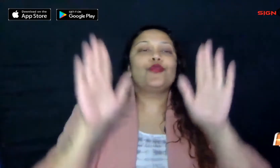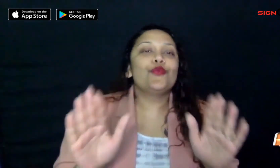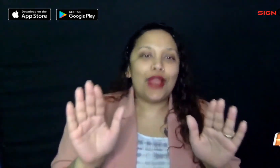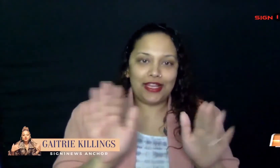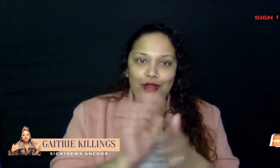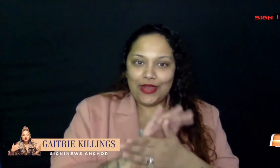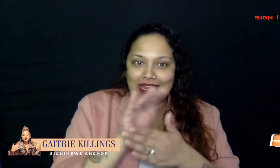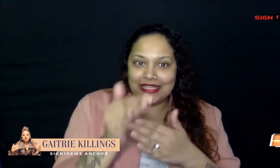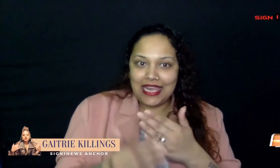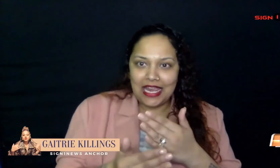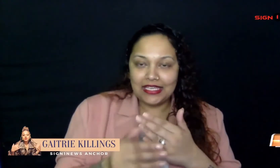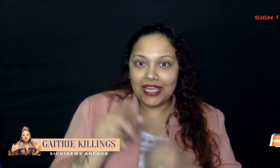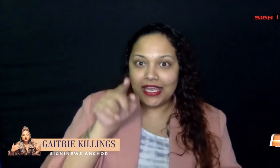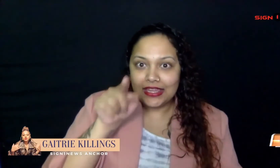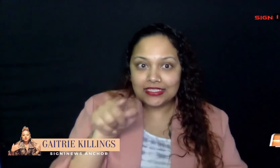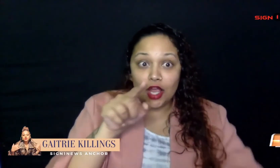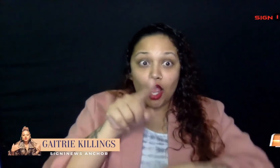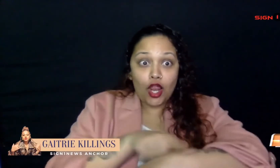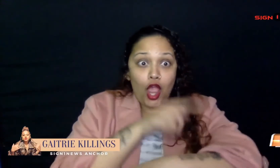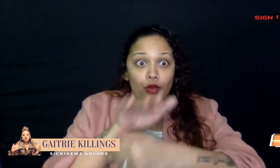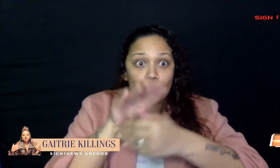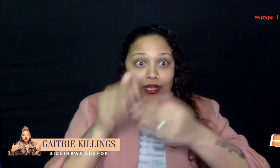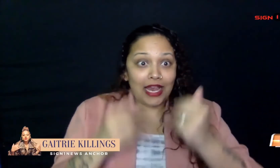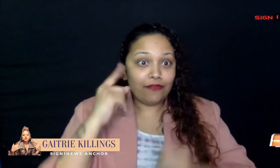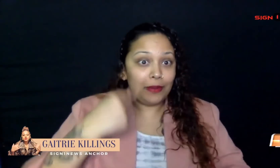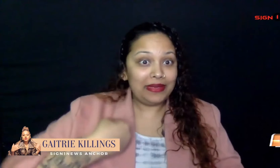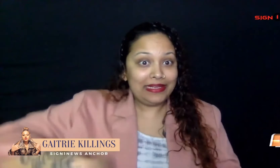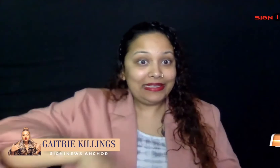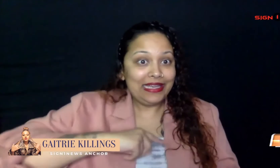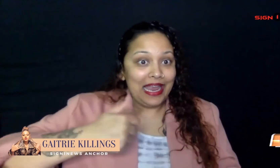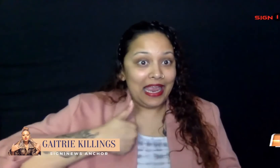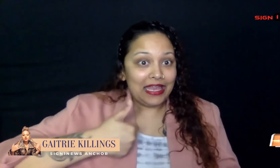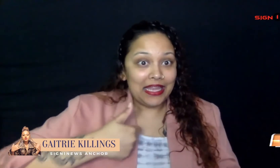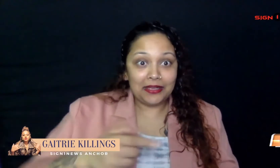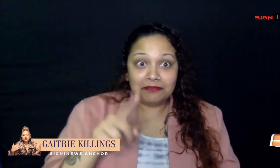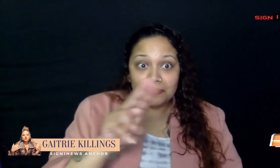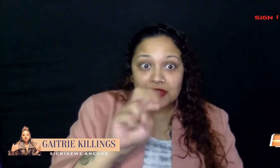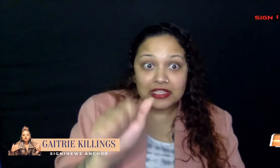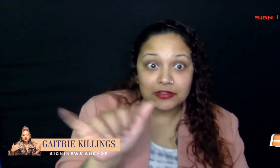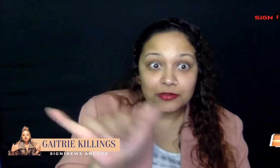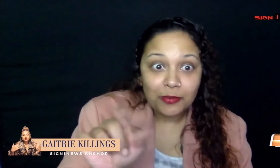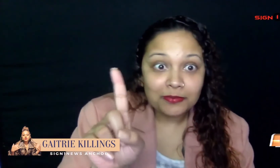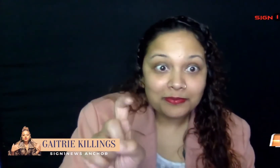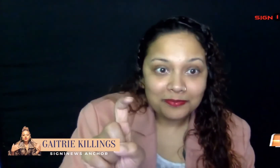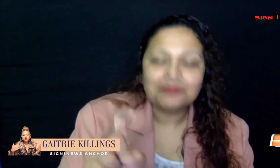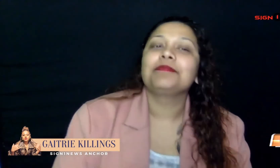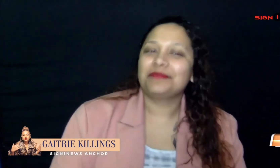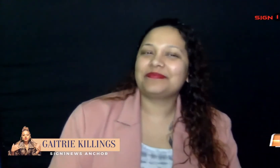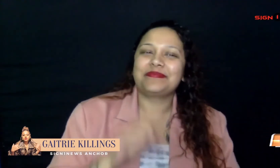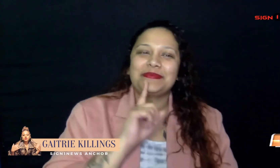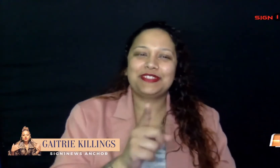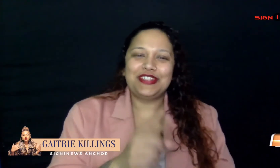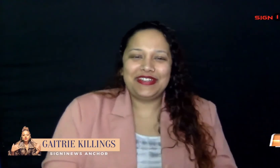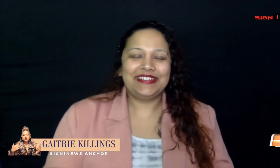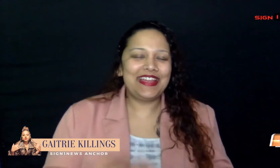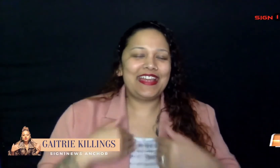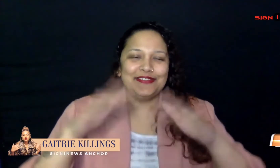have a great weekend. This is going to be a long weekend for us here in Canada. Probably in the US as well. I'm sure.